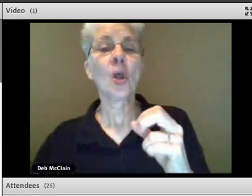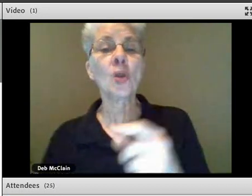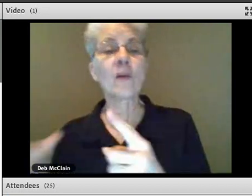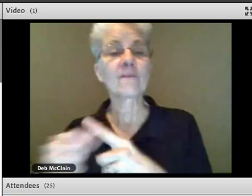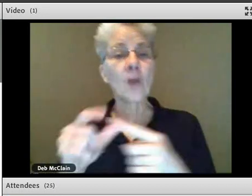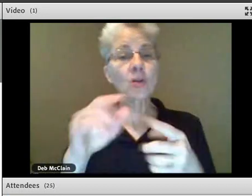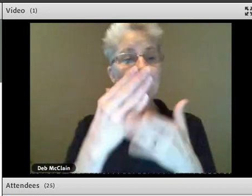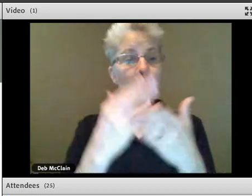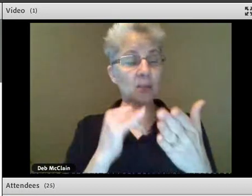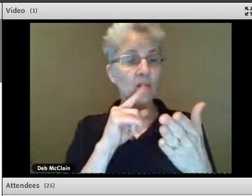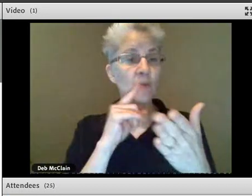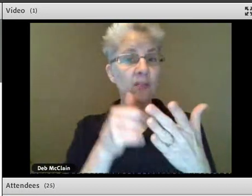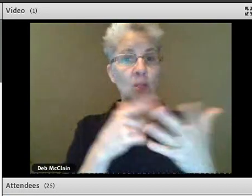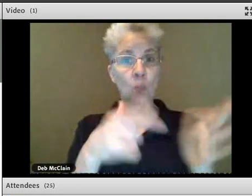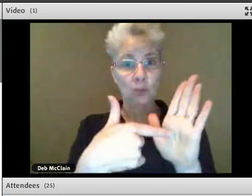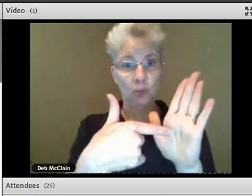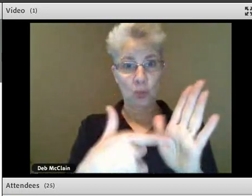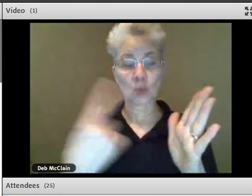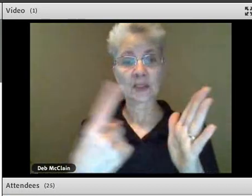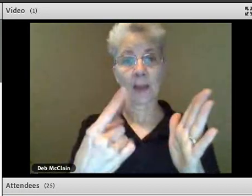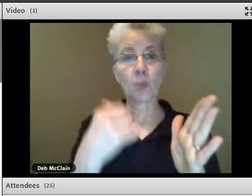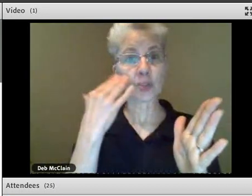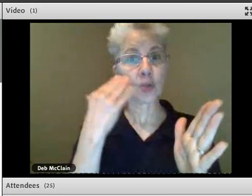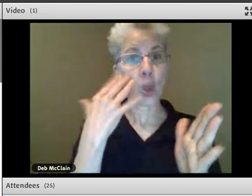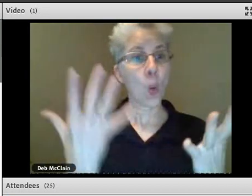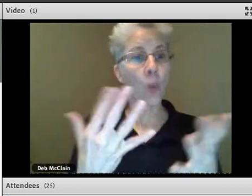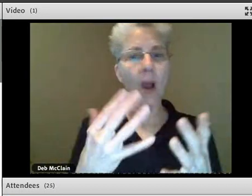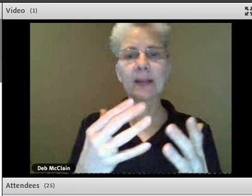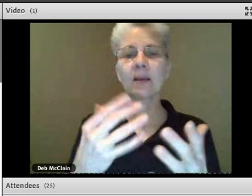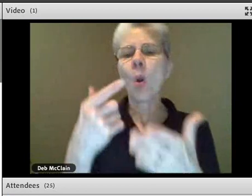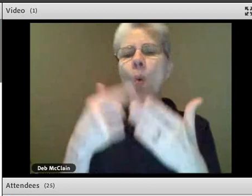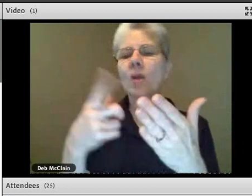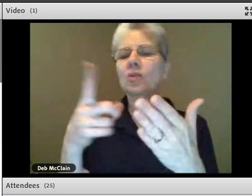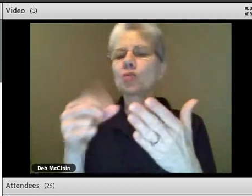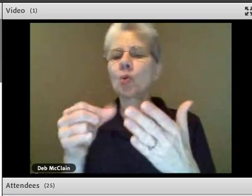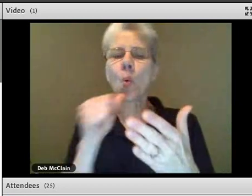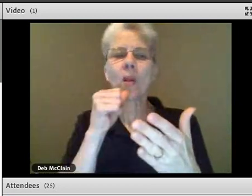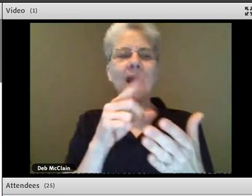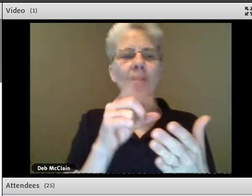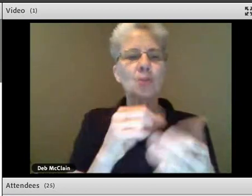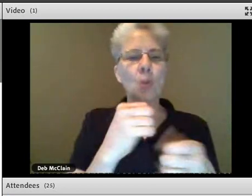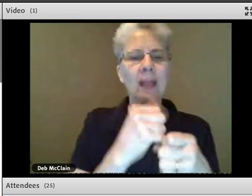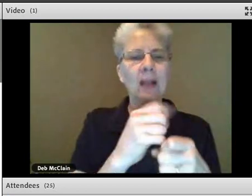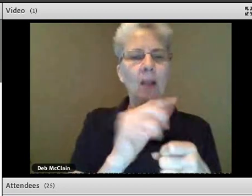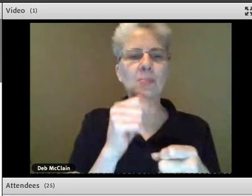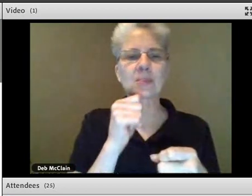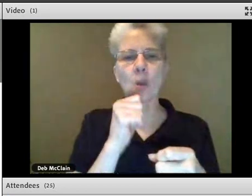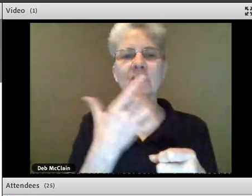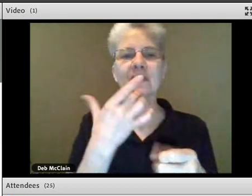or first thing probably want to show someone to know is, the dos and don'ts of a Makerspace, like don't touch the hot things,